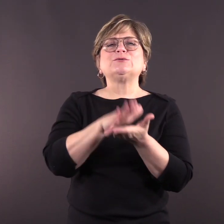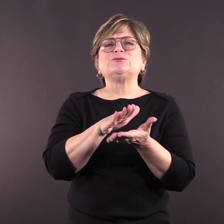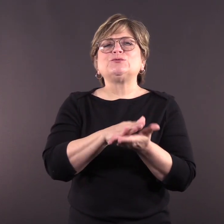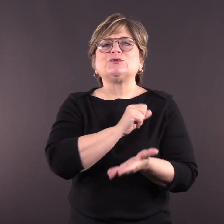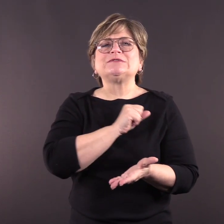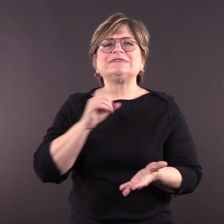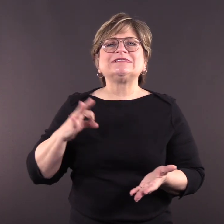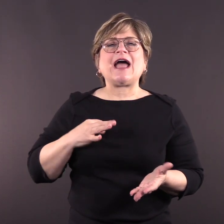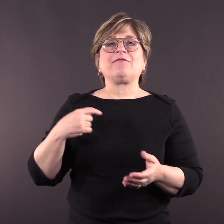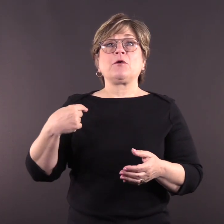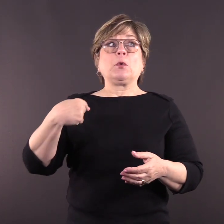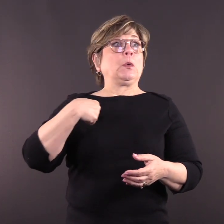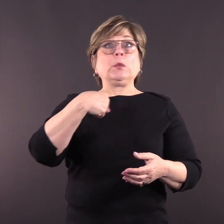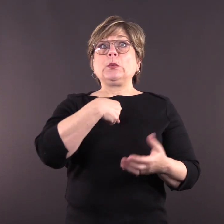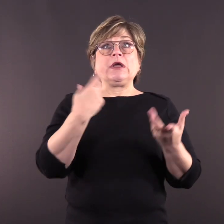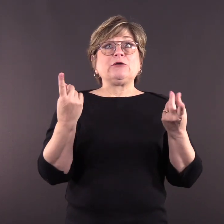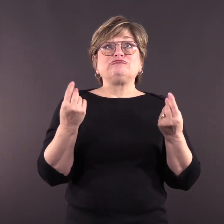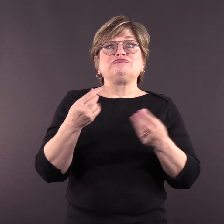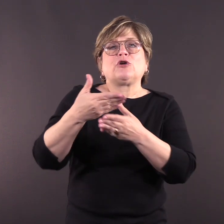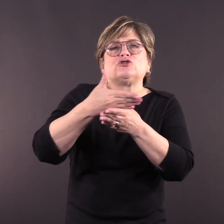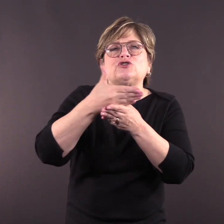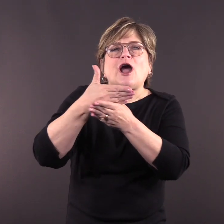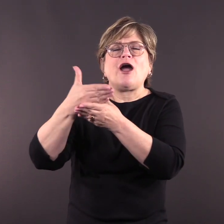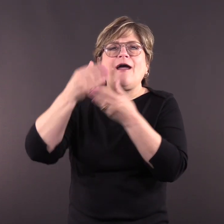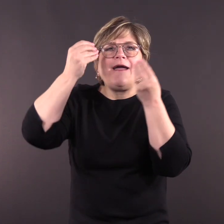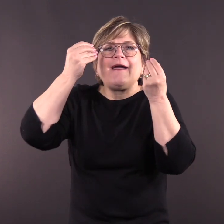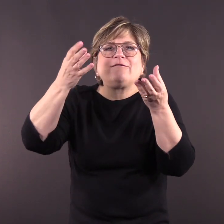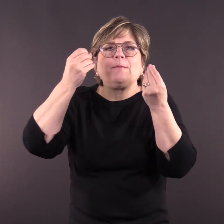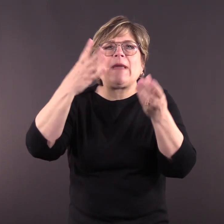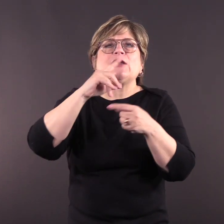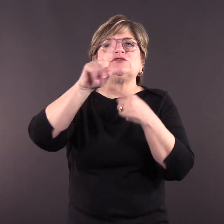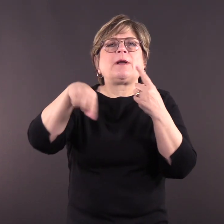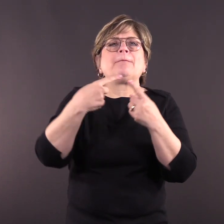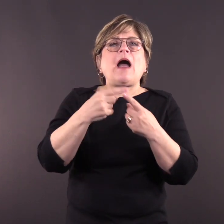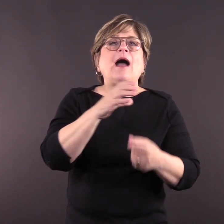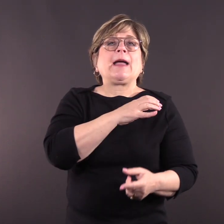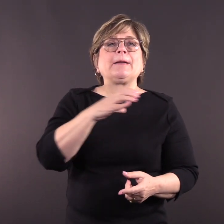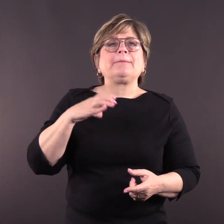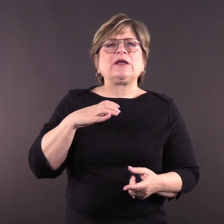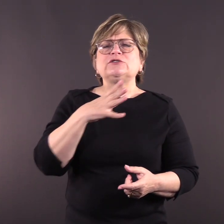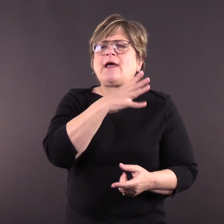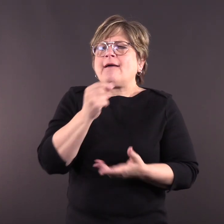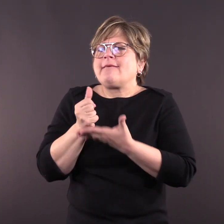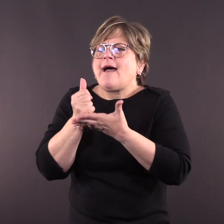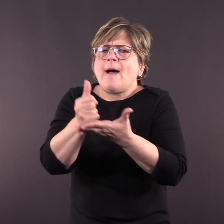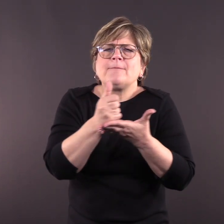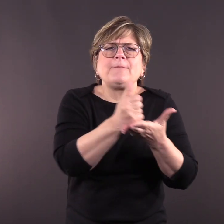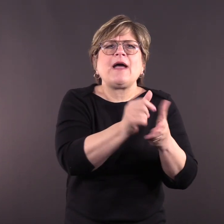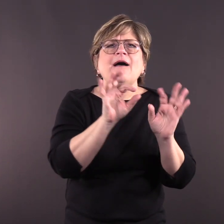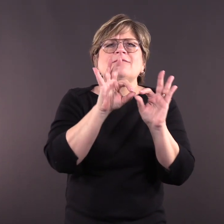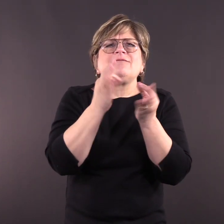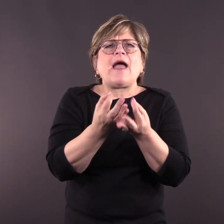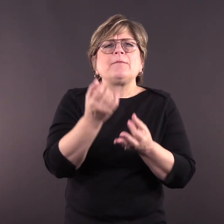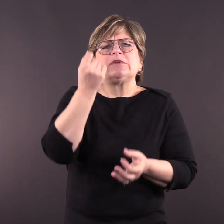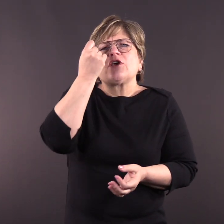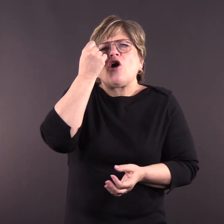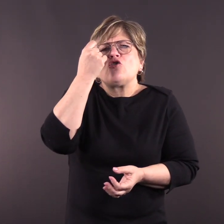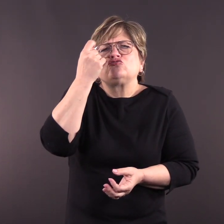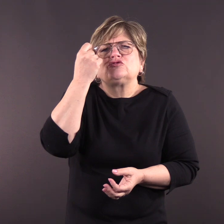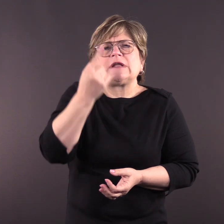and school staff. We shared information about the Commission and helped families understand